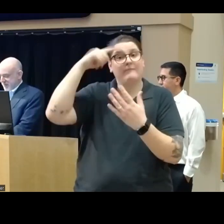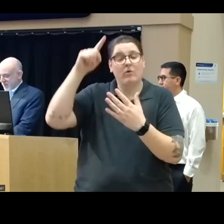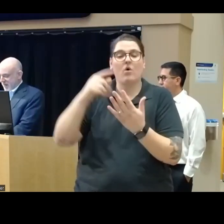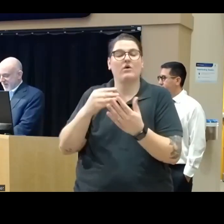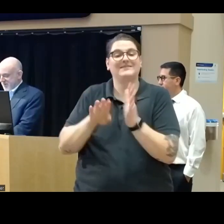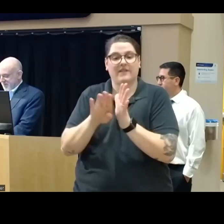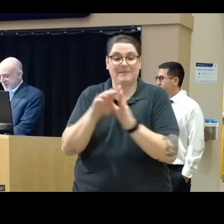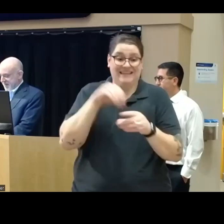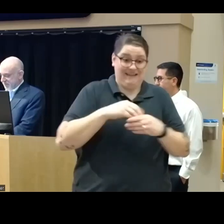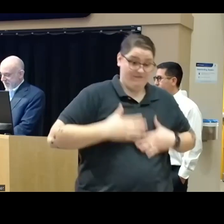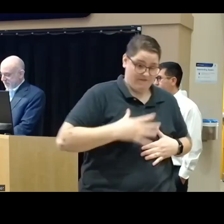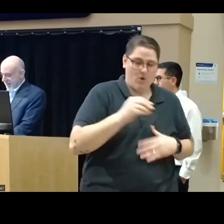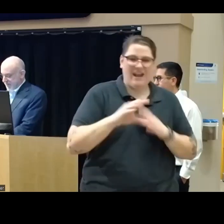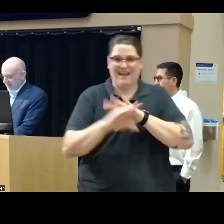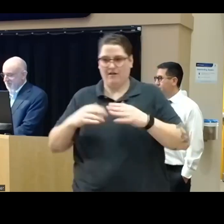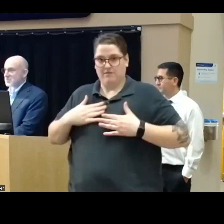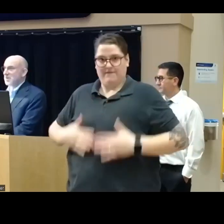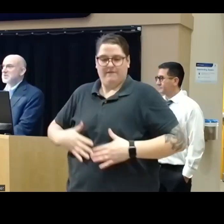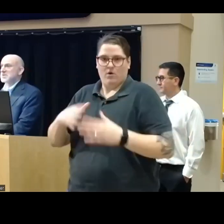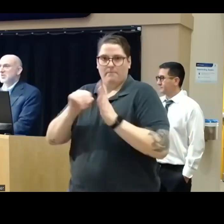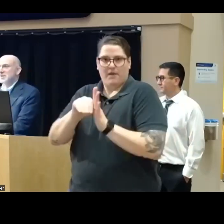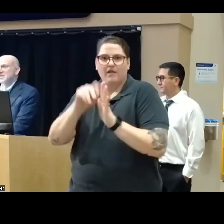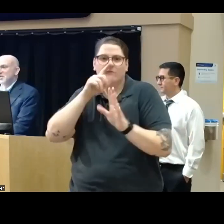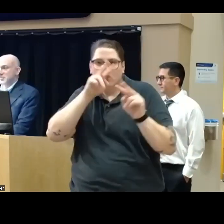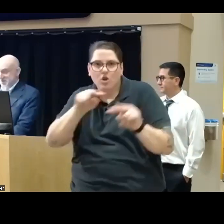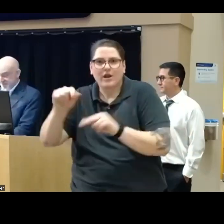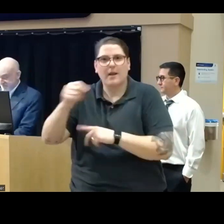ex-vivo models for studying blood-brain barrier disruptions in early psychosis